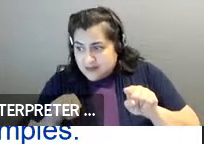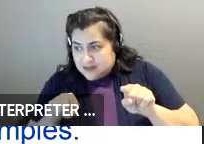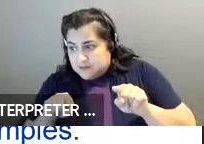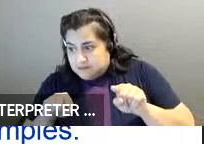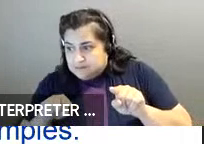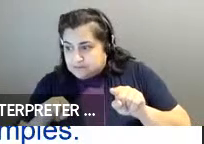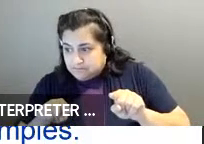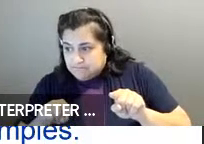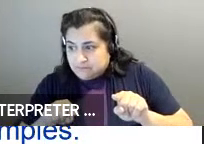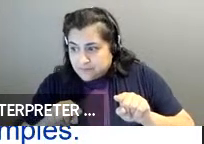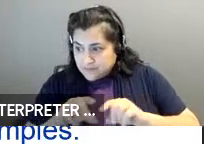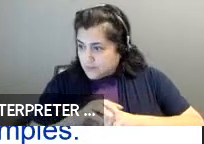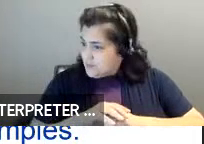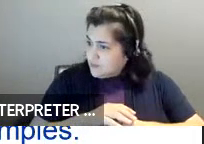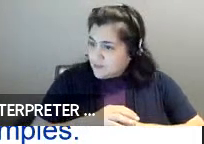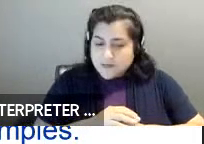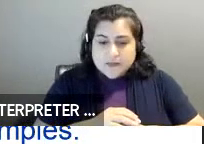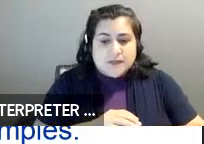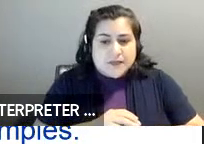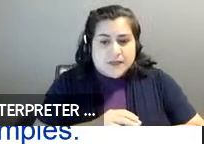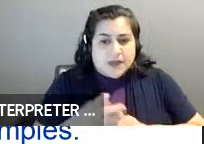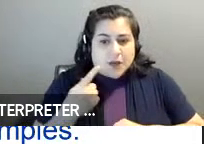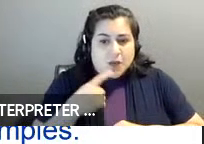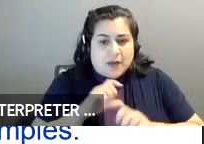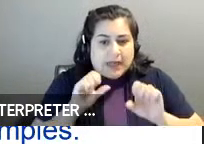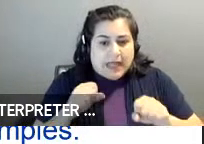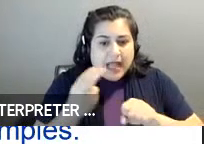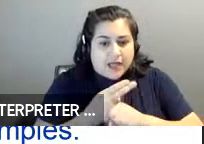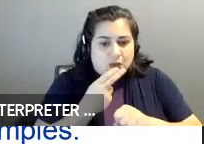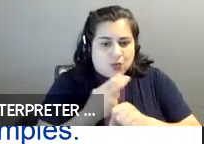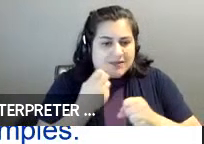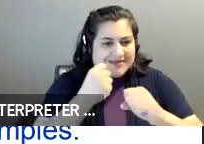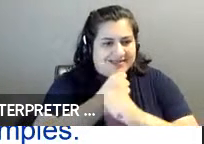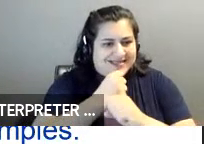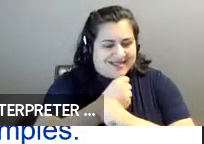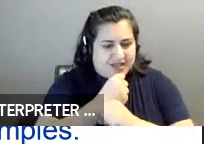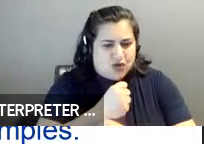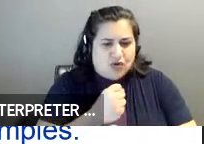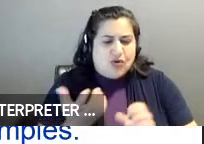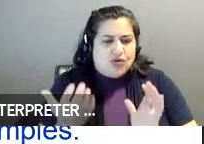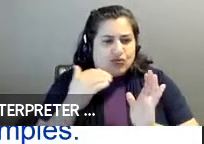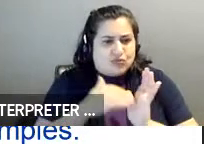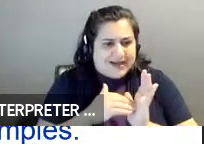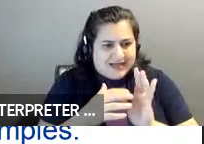We could use statistical re-sampling to estimate the potential influence of increasing power